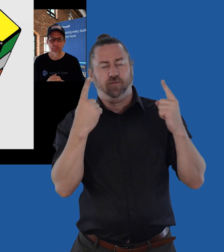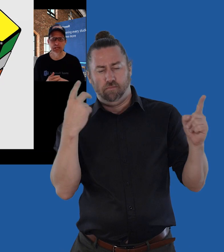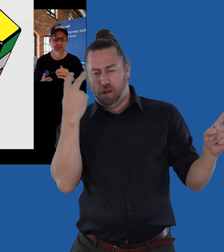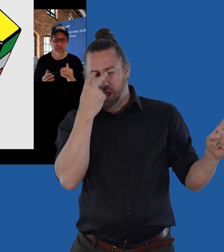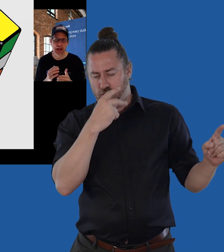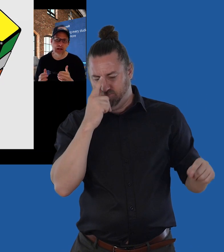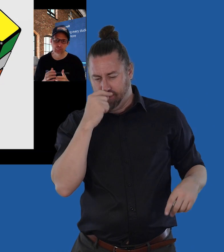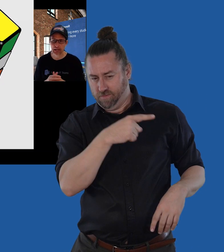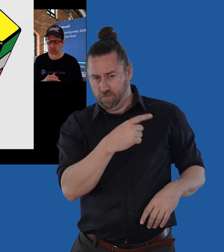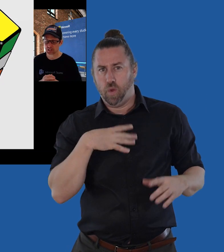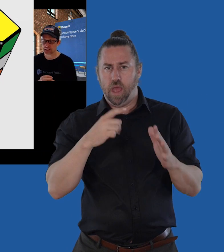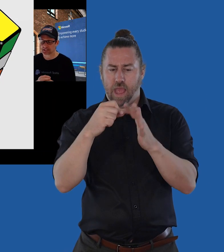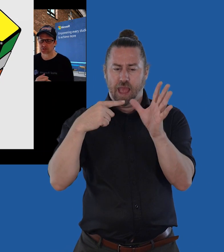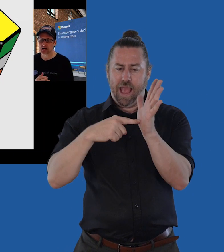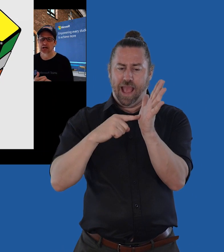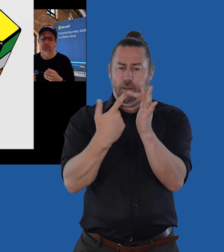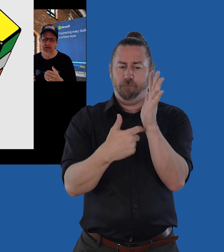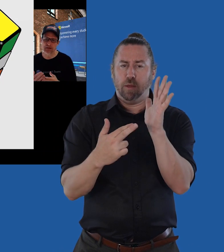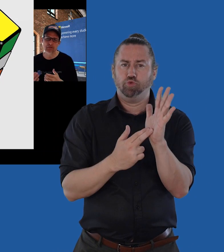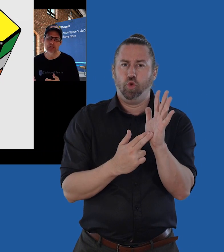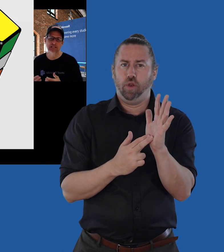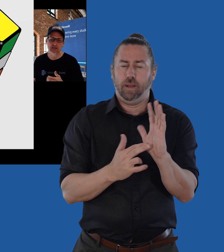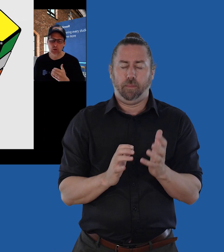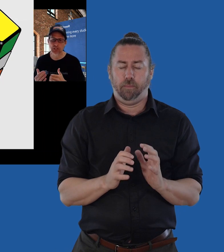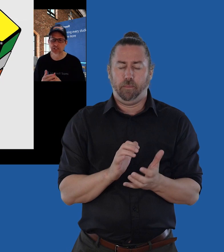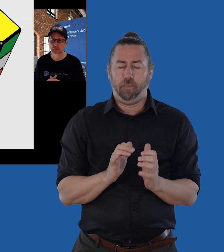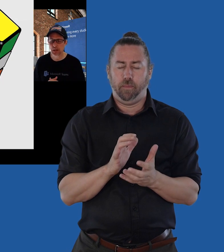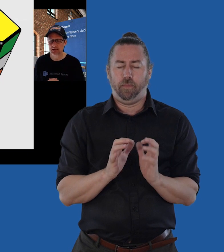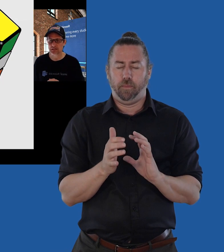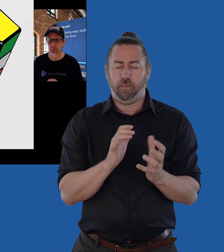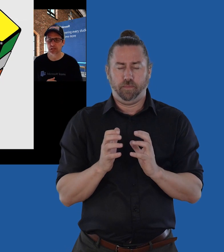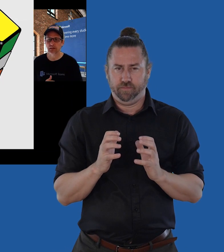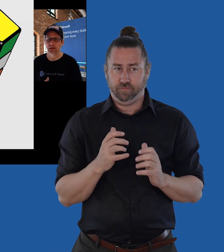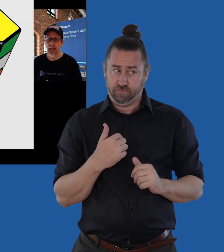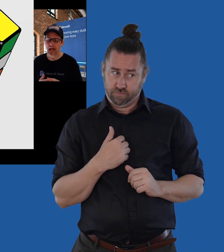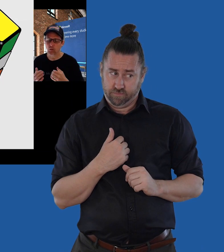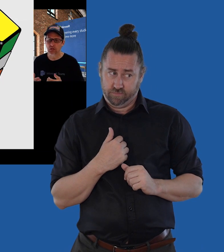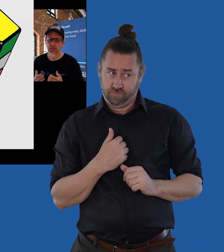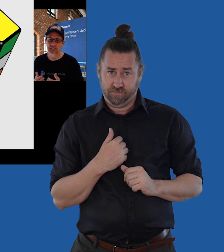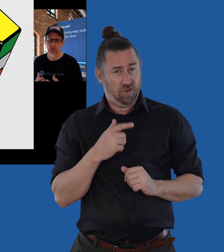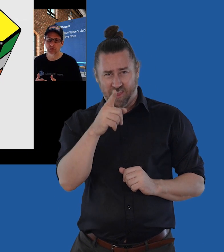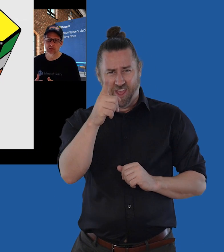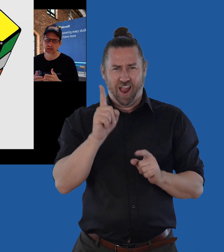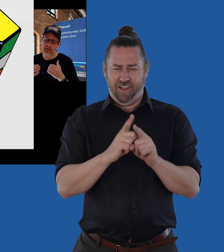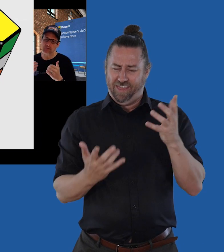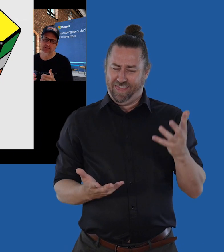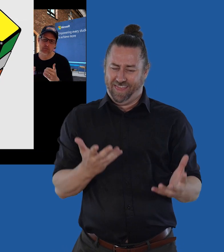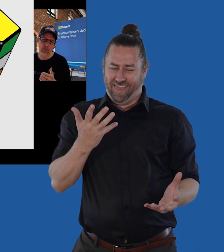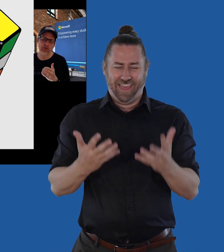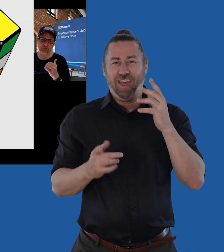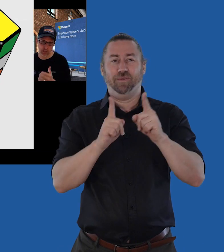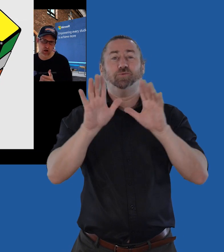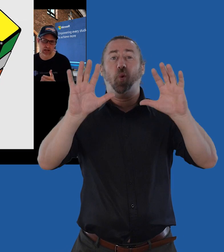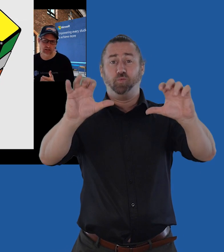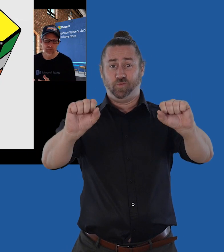because of pattern recognition, et cetera. But nevertheless, I want you to suspend disbelief, and I want you to sit with me thinking that if someone was blind,